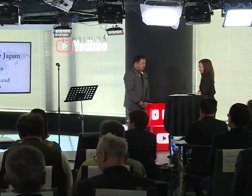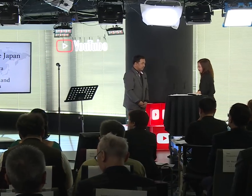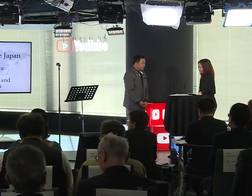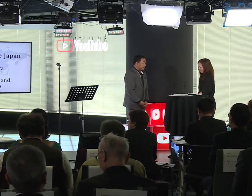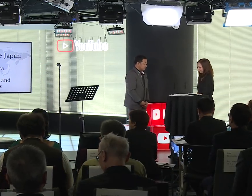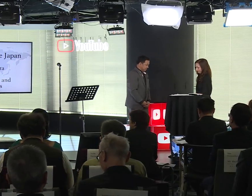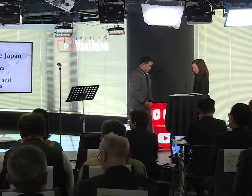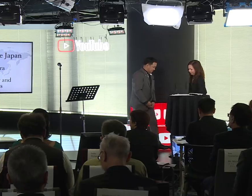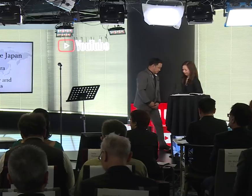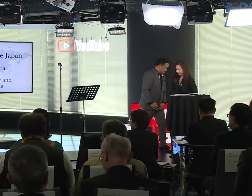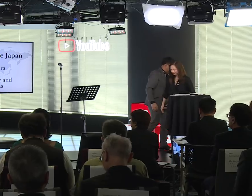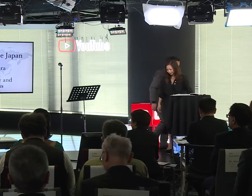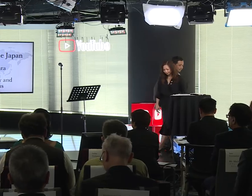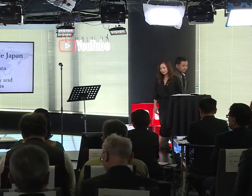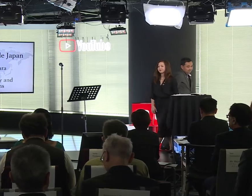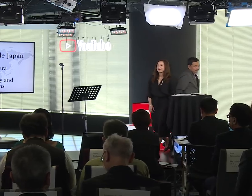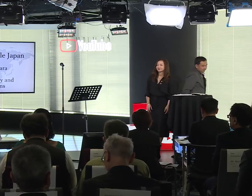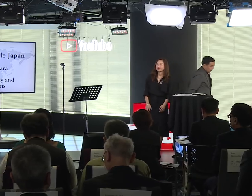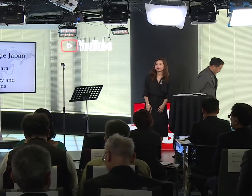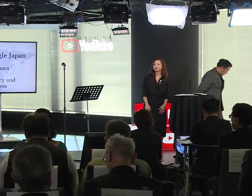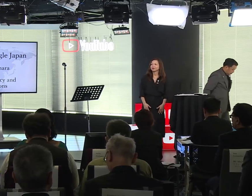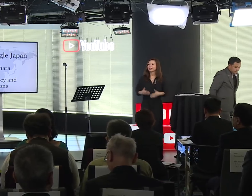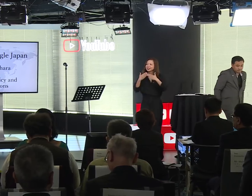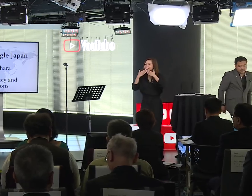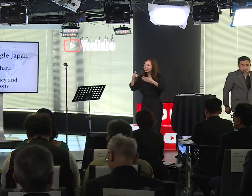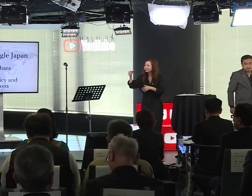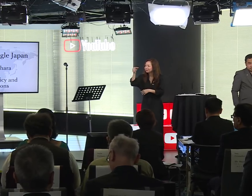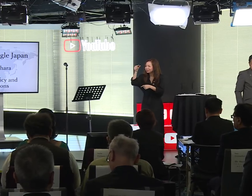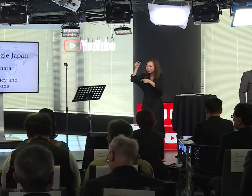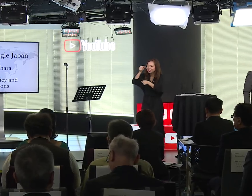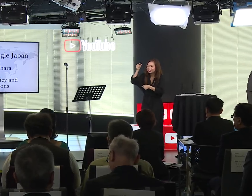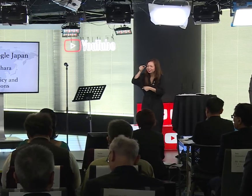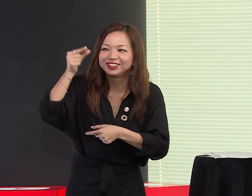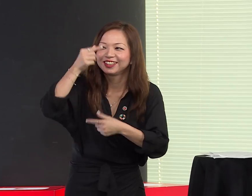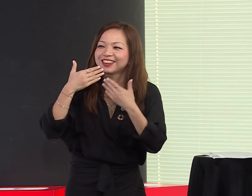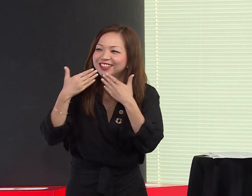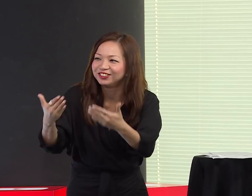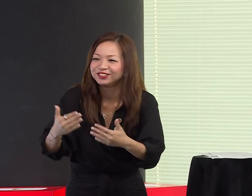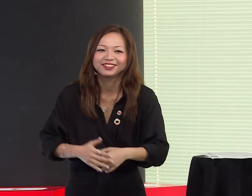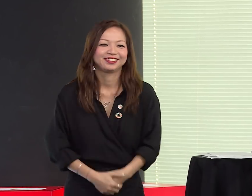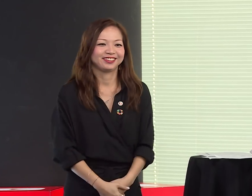thank you, all of you here and please enjoy today's ceremony. Thank you very much.